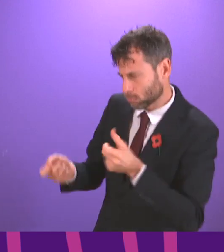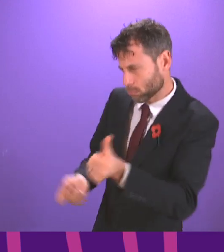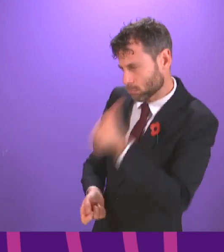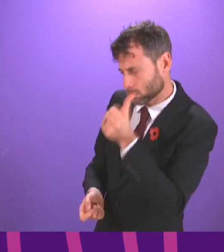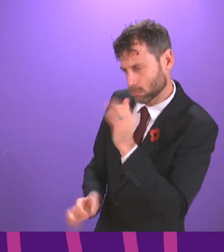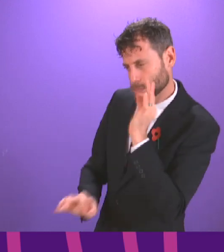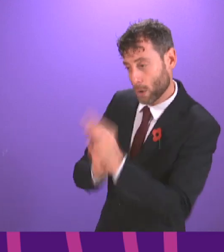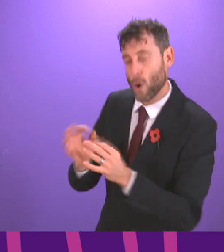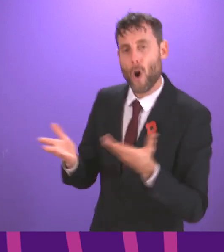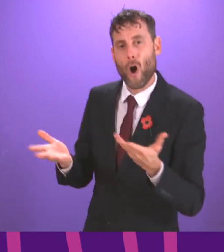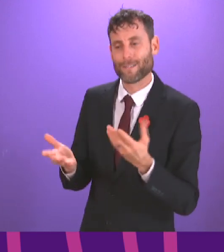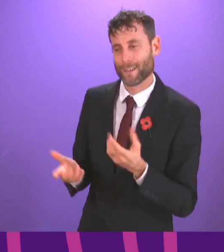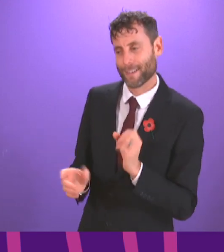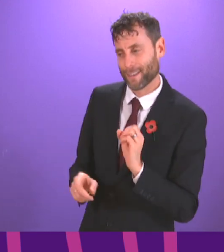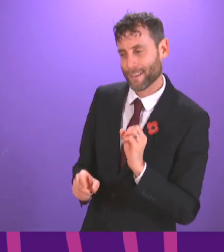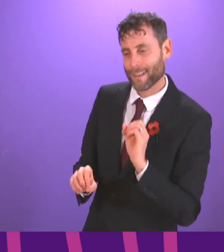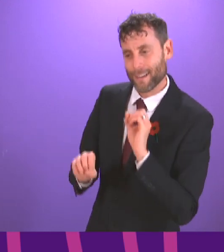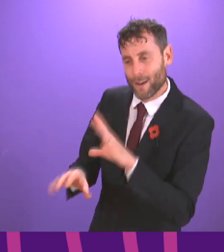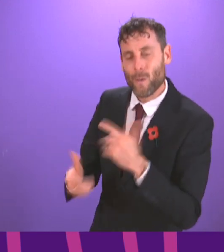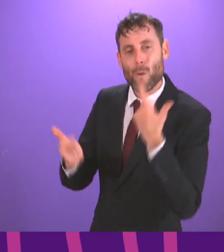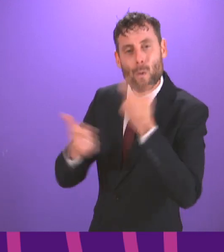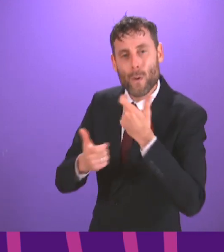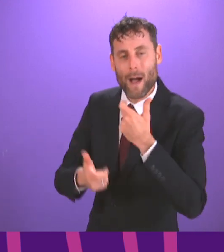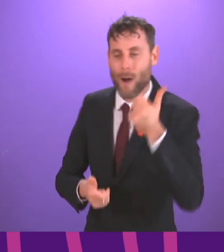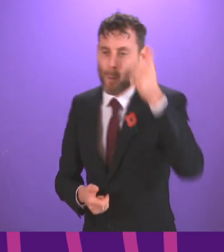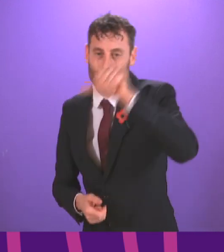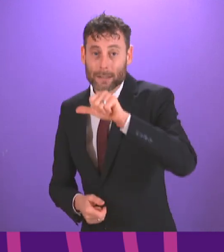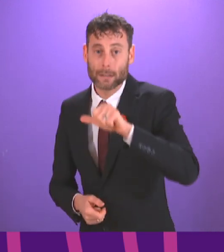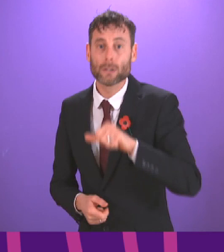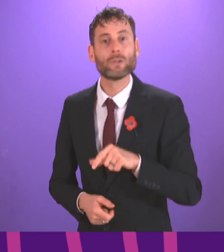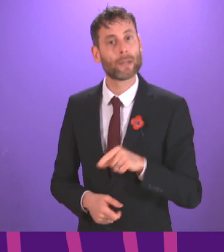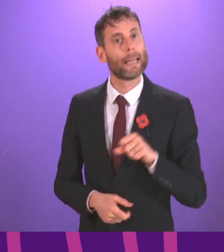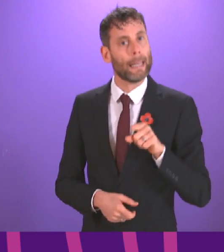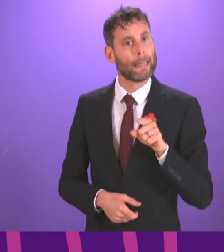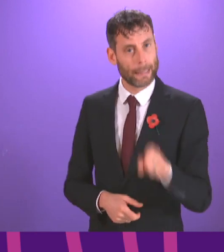often with humour and wit. He has been the conduit for many people in Scotland of all